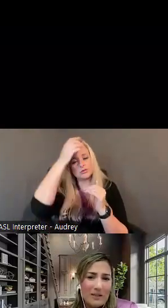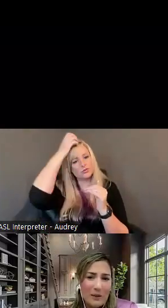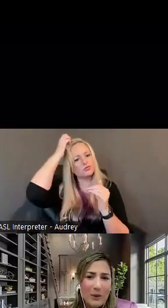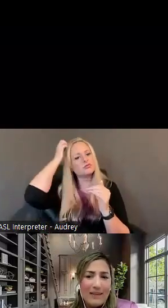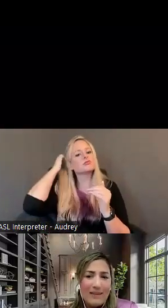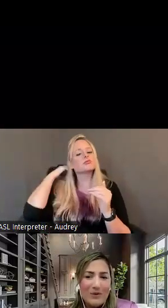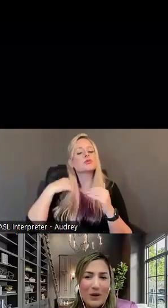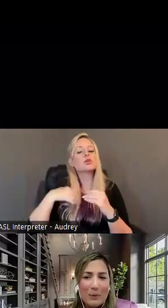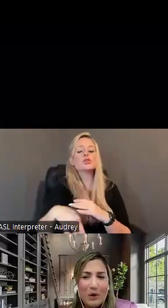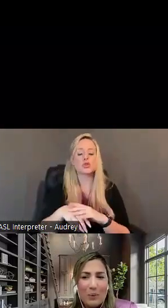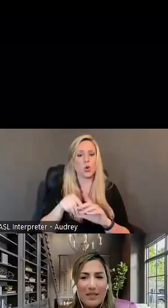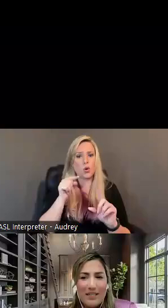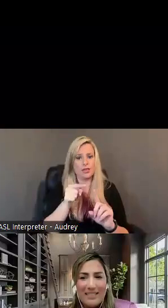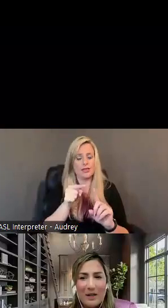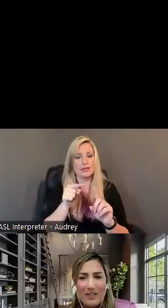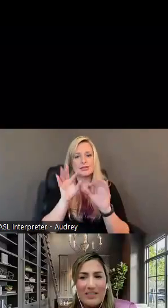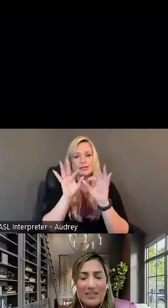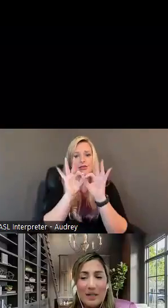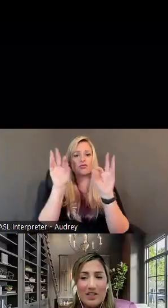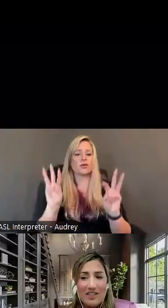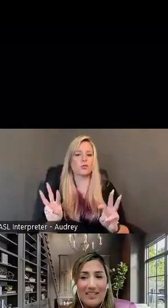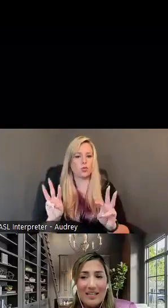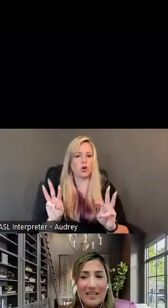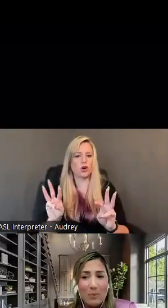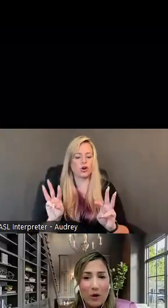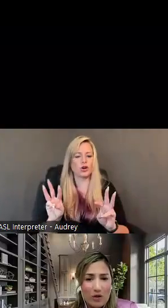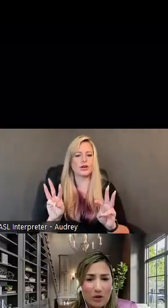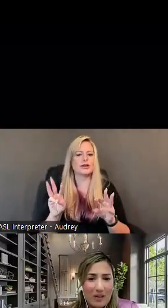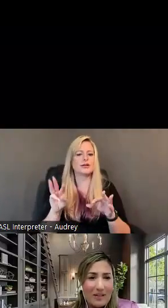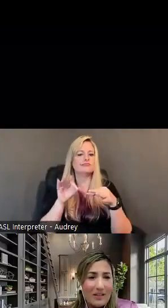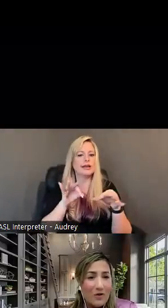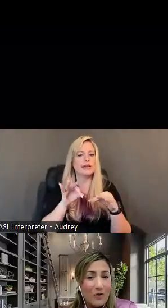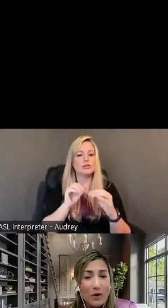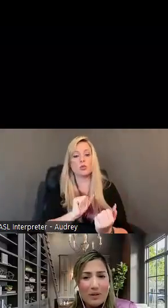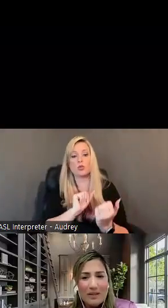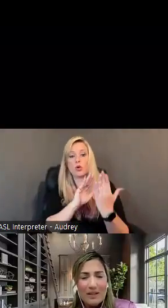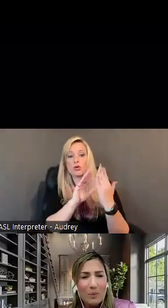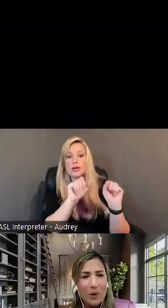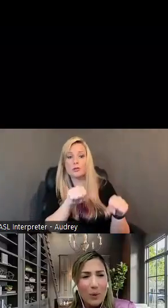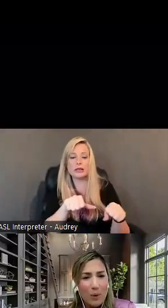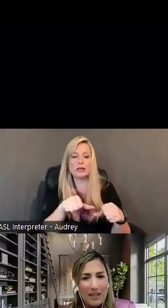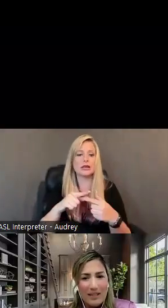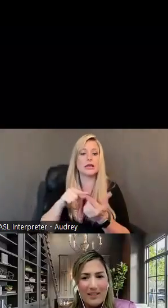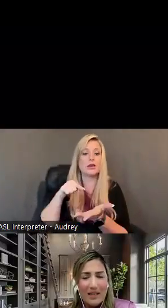So this framework breaks down into dimensions like approachability, affordability, appropriateness,